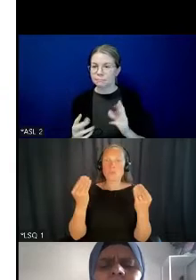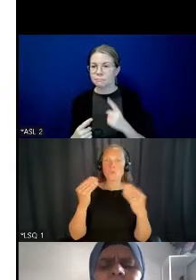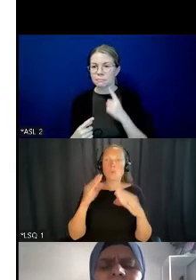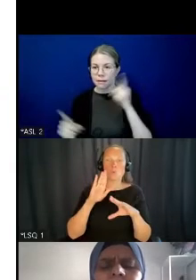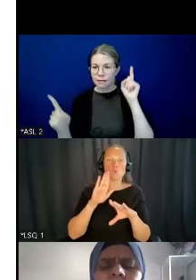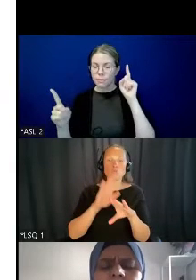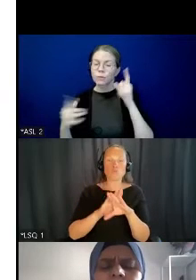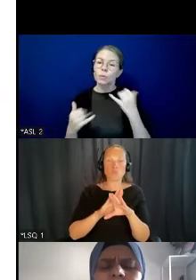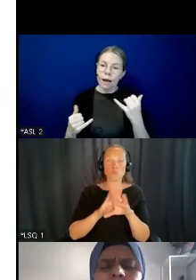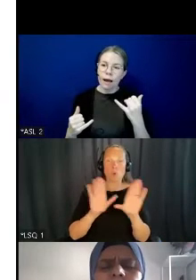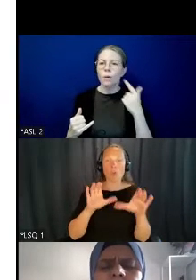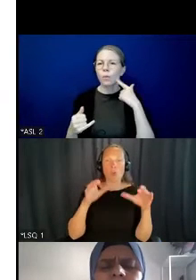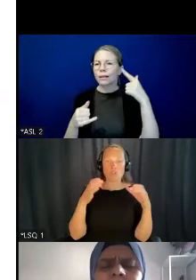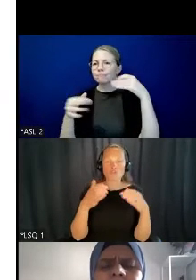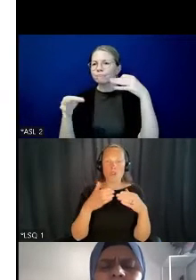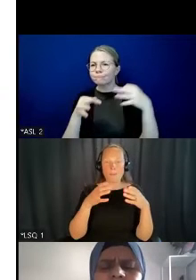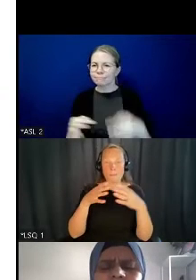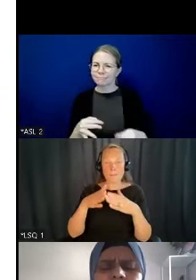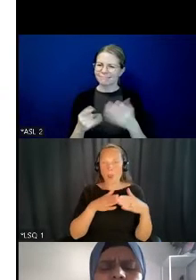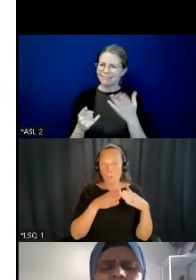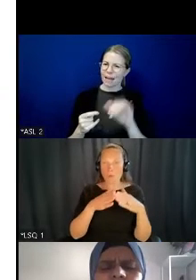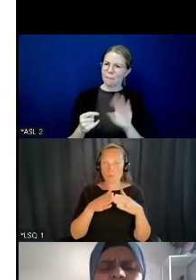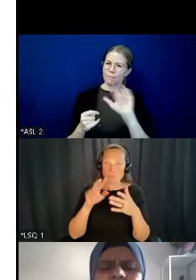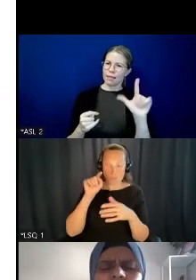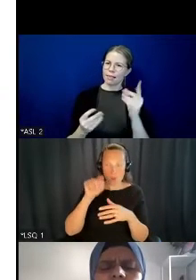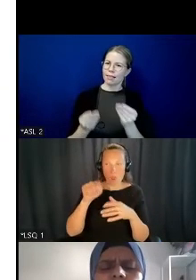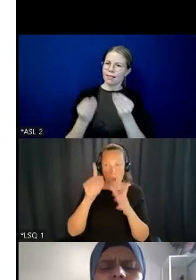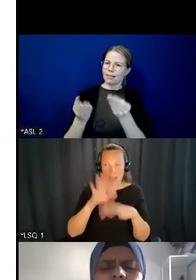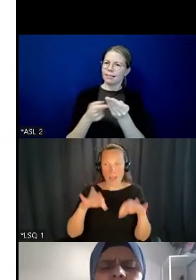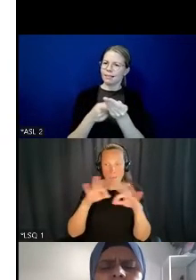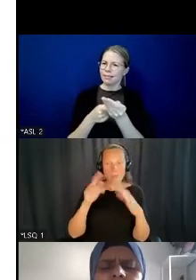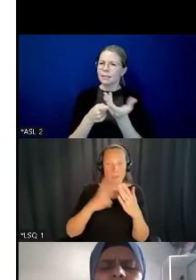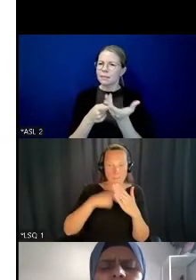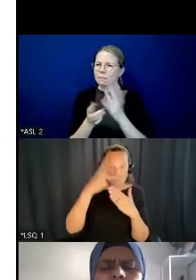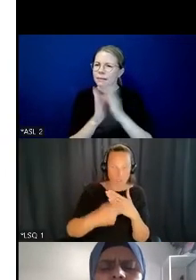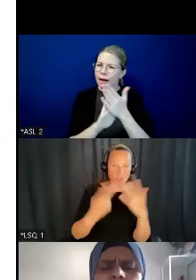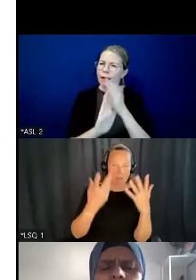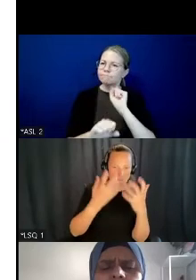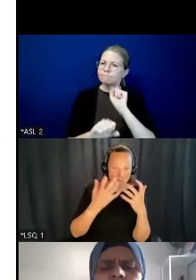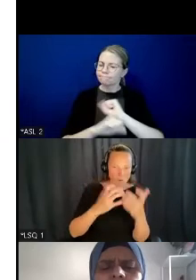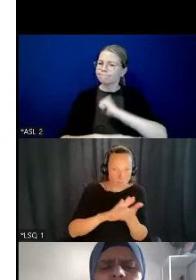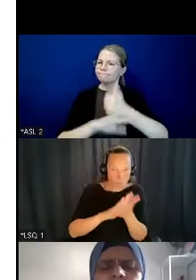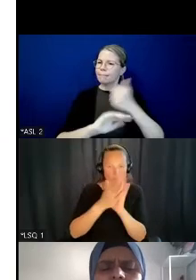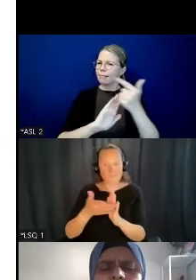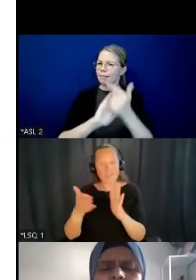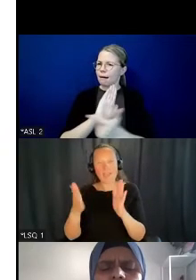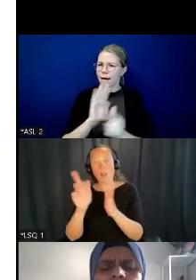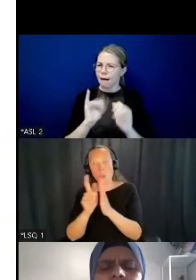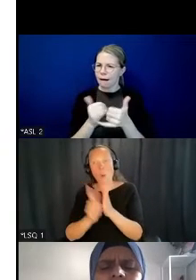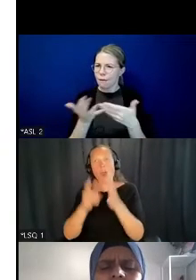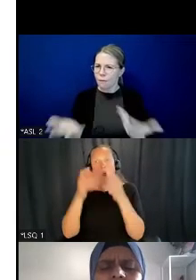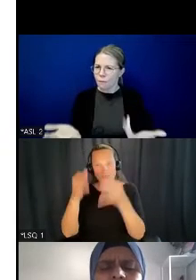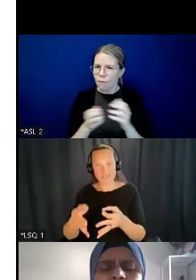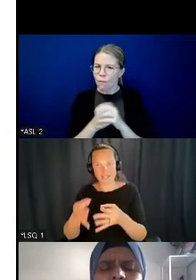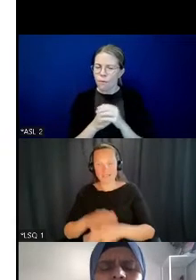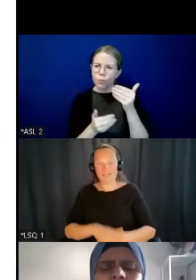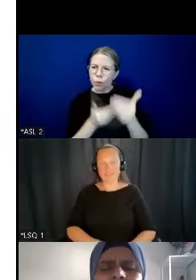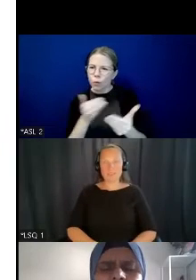NEEDS TO BECOME LAW. WHAT HAPPENS IN THE PROCESS AND WHAT CAN WE DO TO MAKE SURE THAT IT HAPPENS